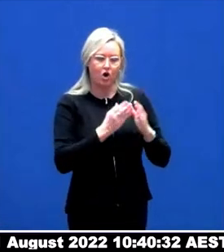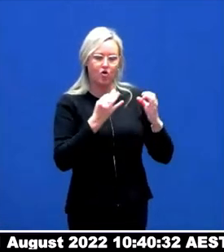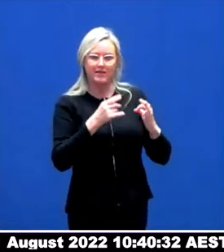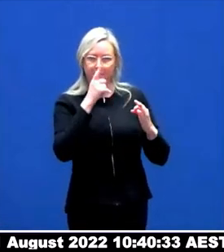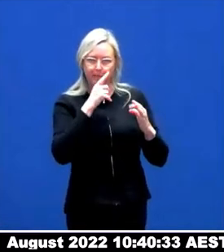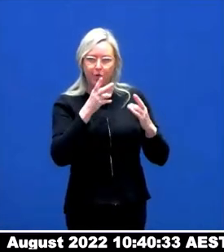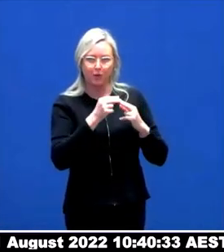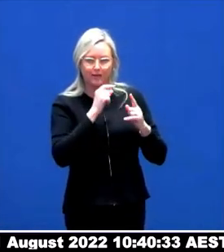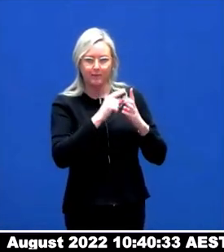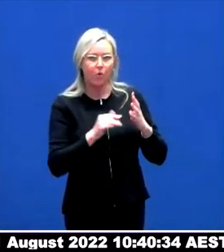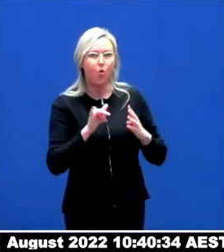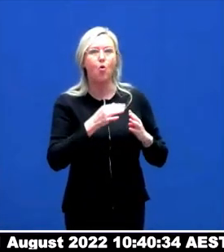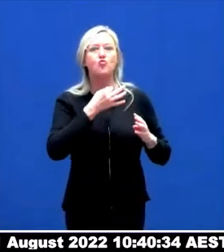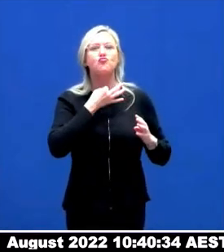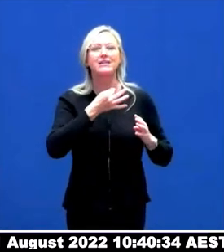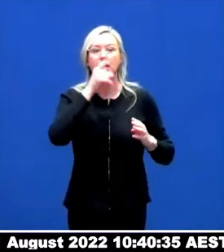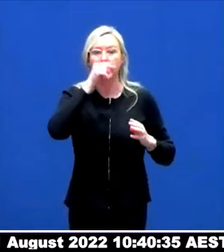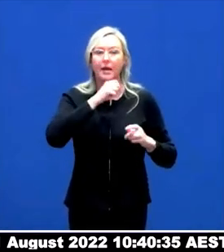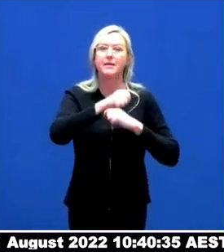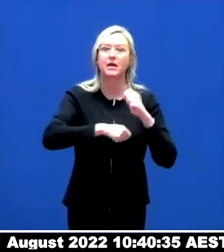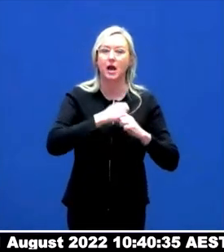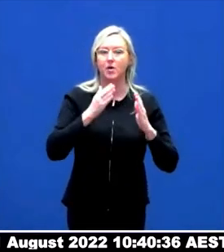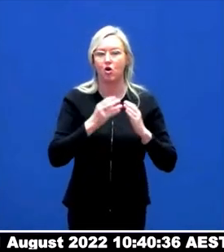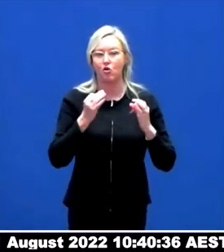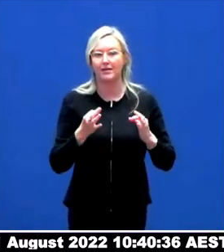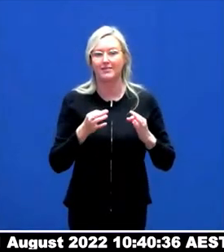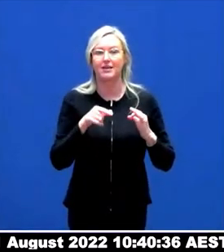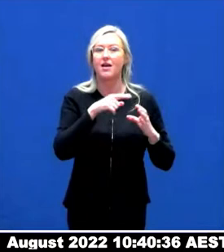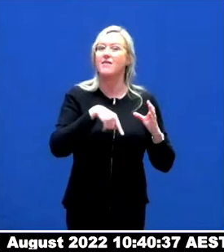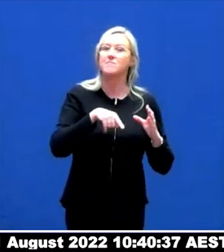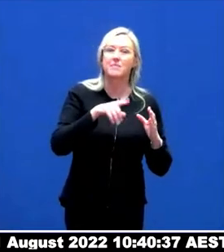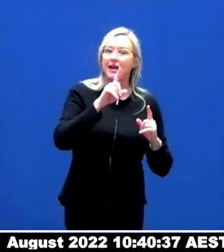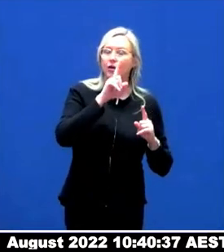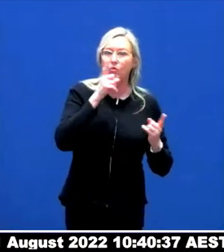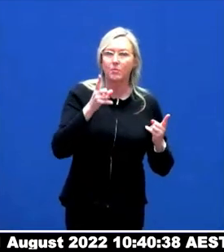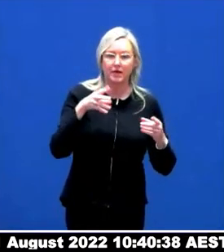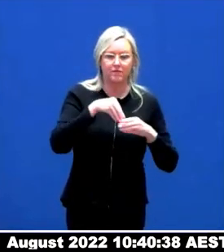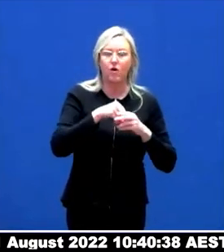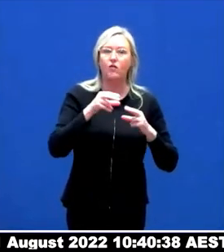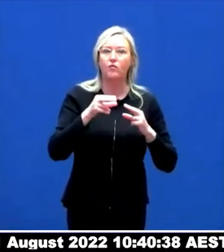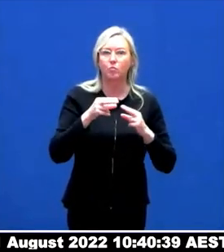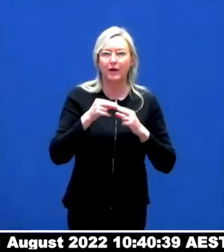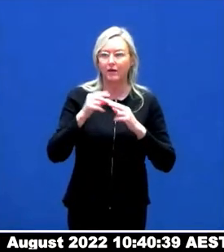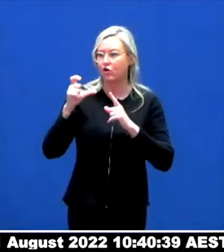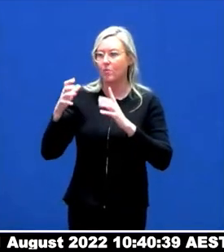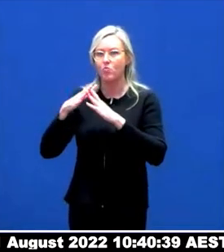or people at risk of becoming homeless with disability were not - it could not have been on the Commonwealth's radar in the development of the Strategy?